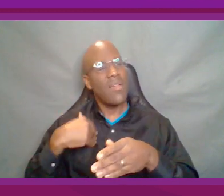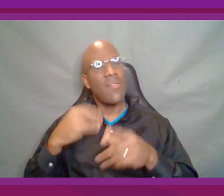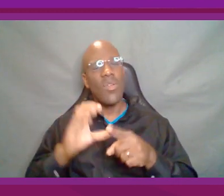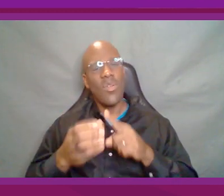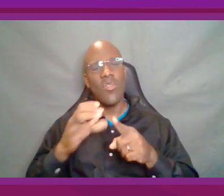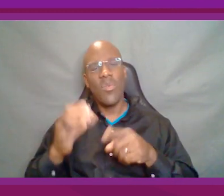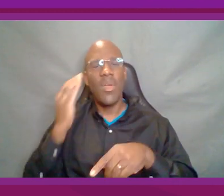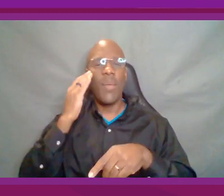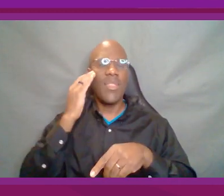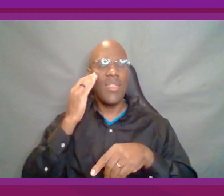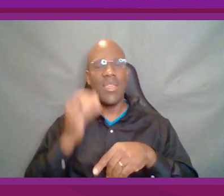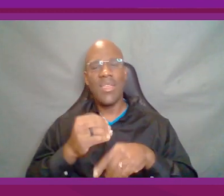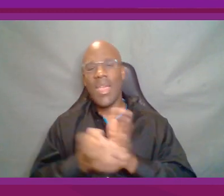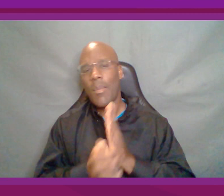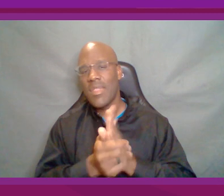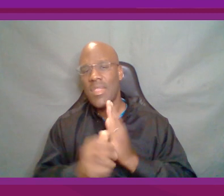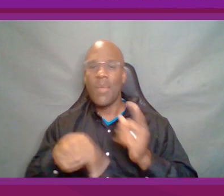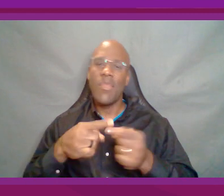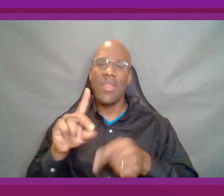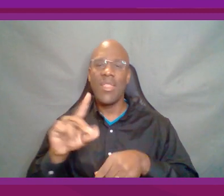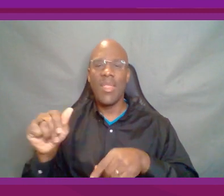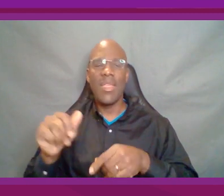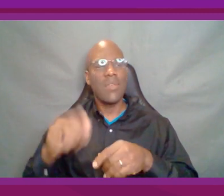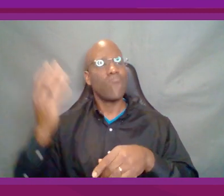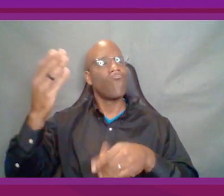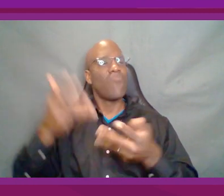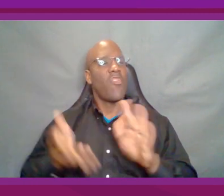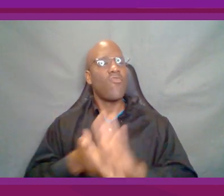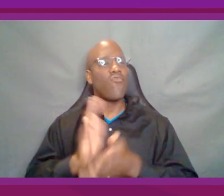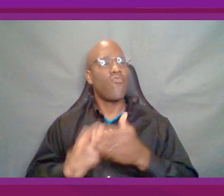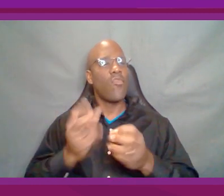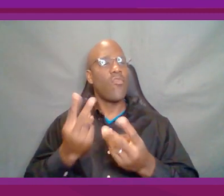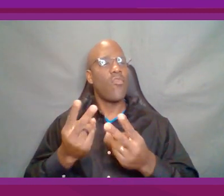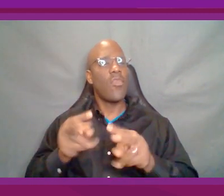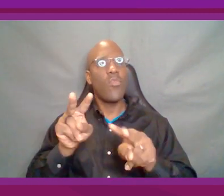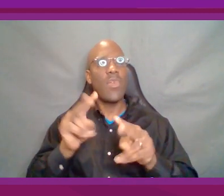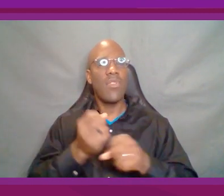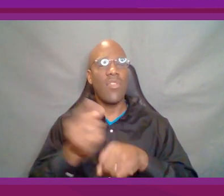competency on disability and this is what it means, but truly bring that into so that the